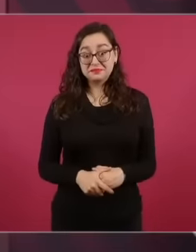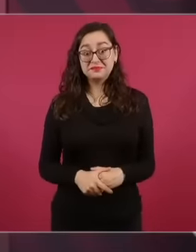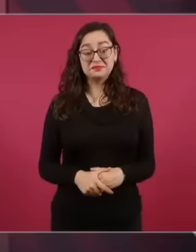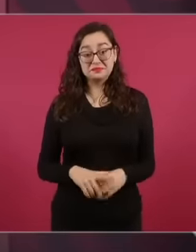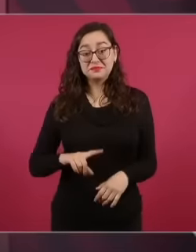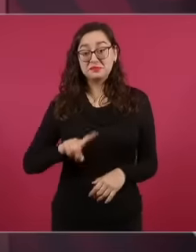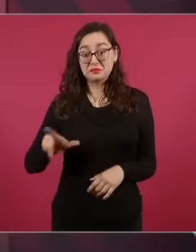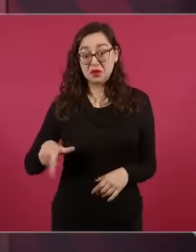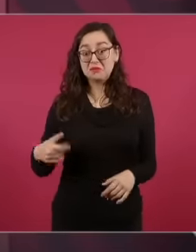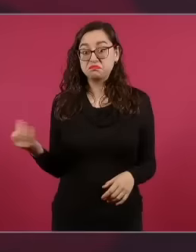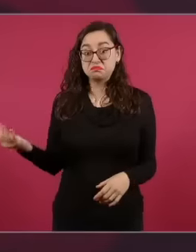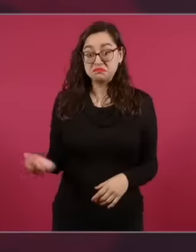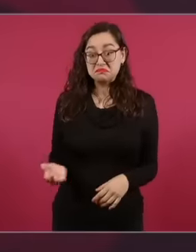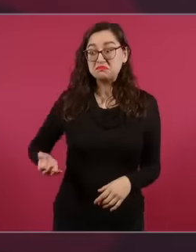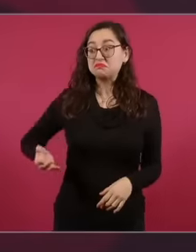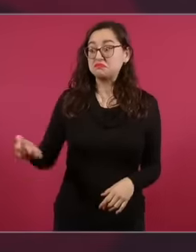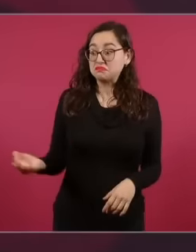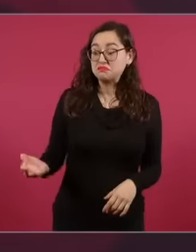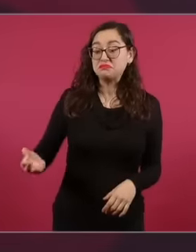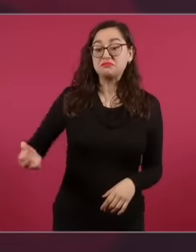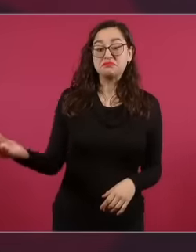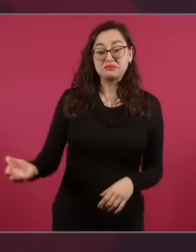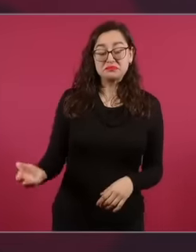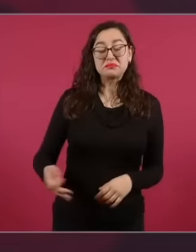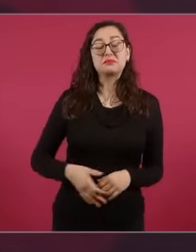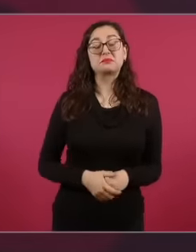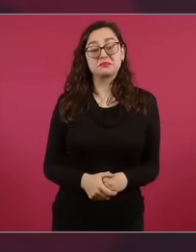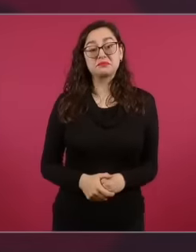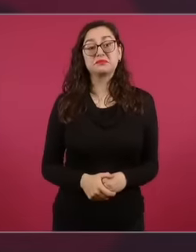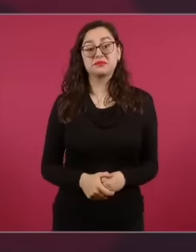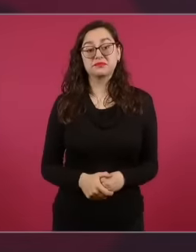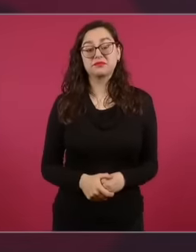time. doctors at